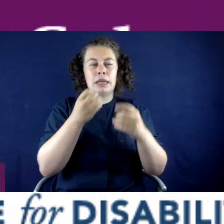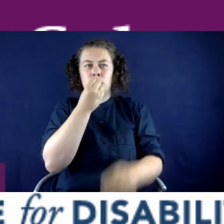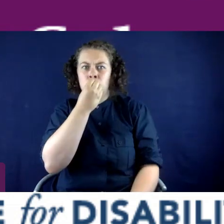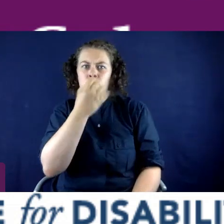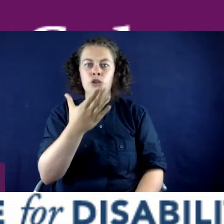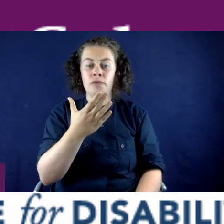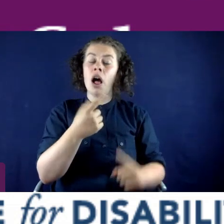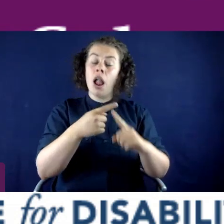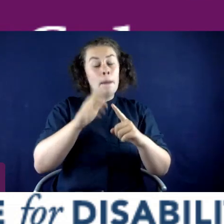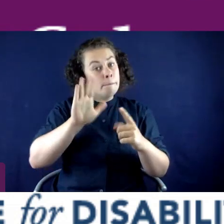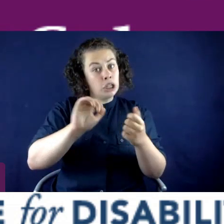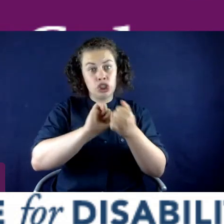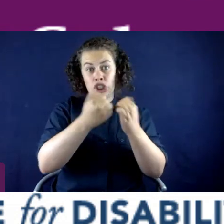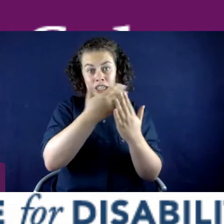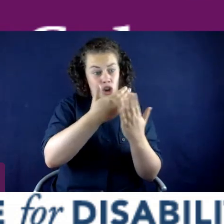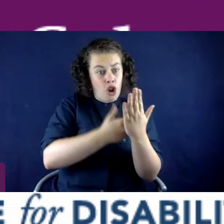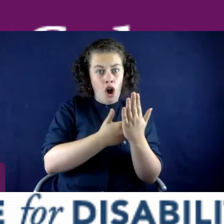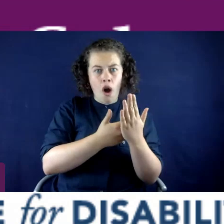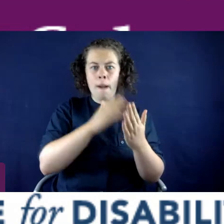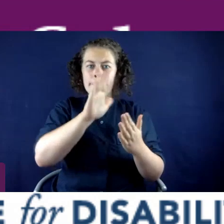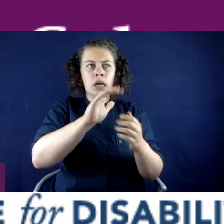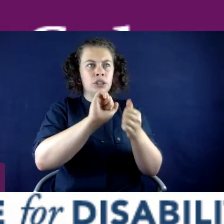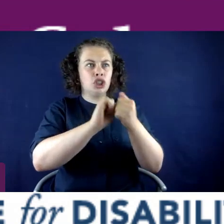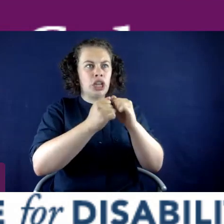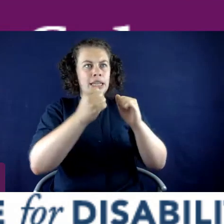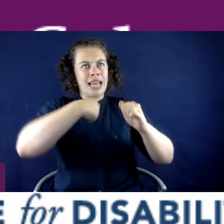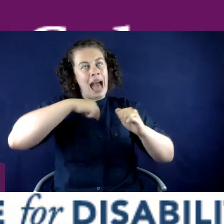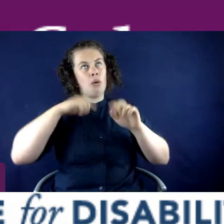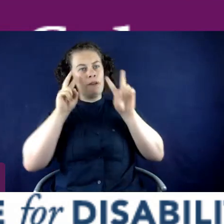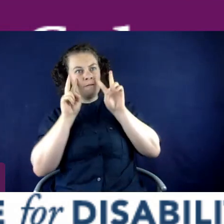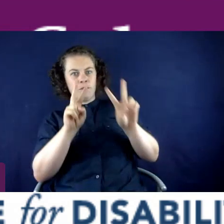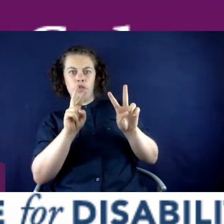we can provide opportunities to transform